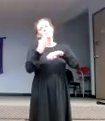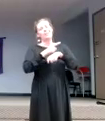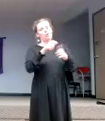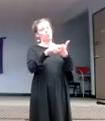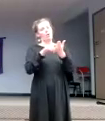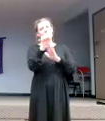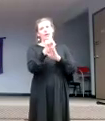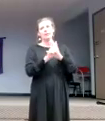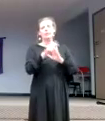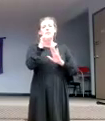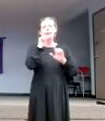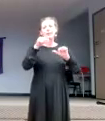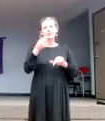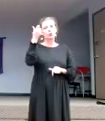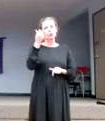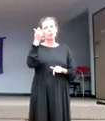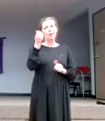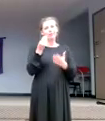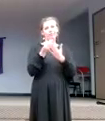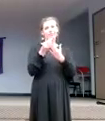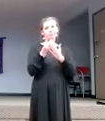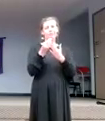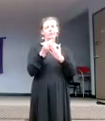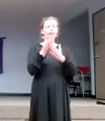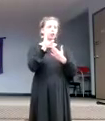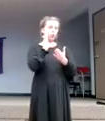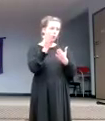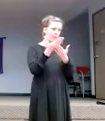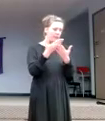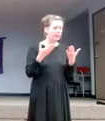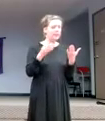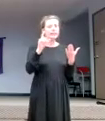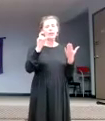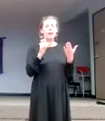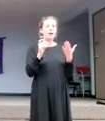the state because this is grant funding. There will be things that they may have to look at